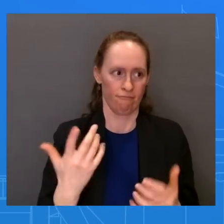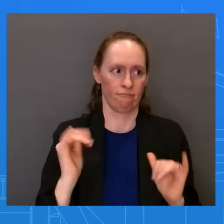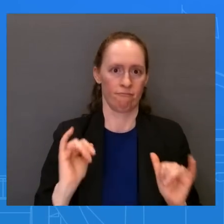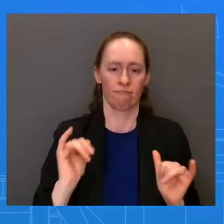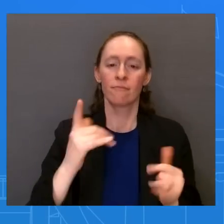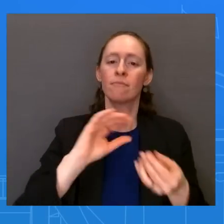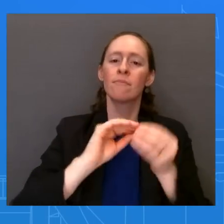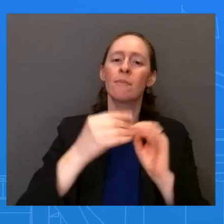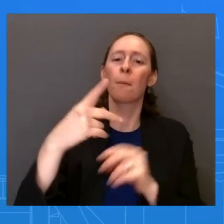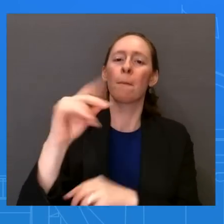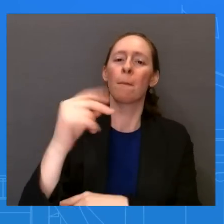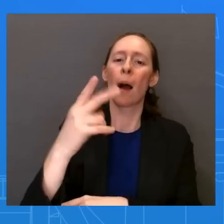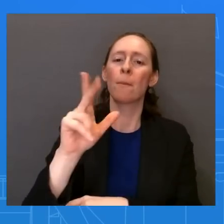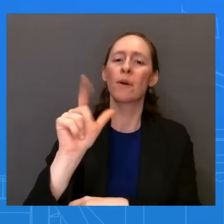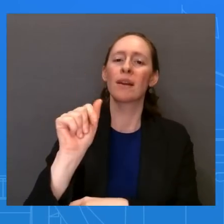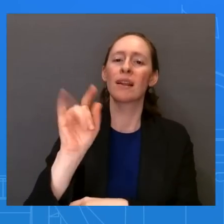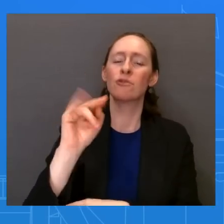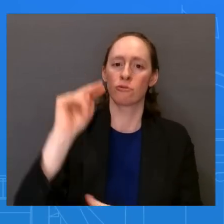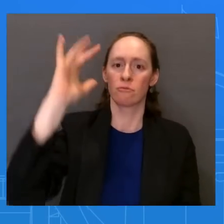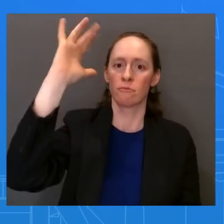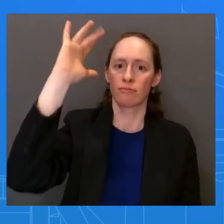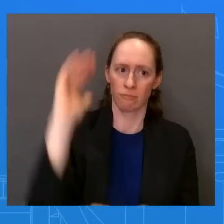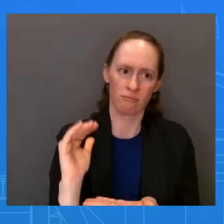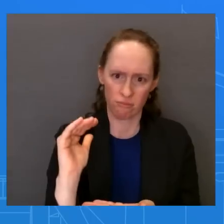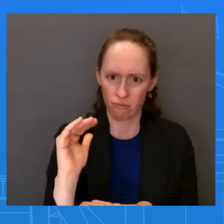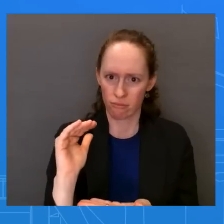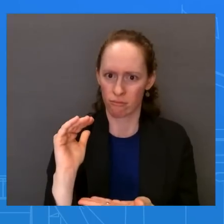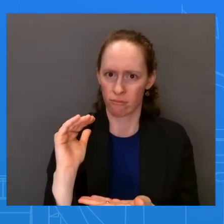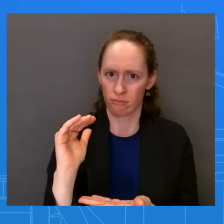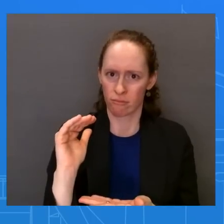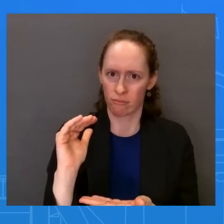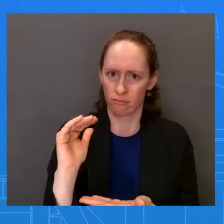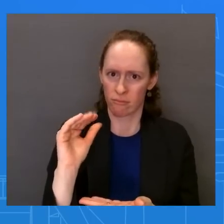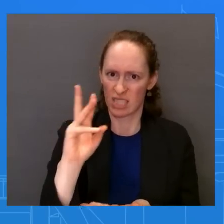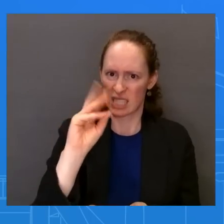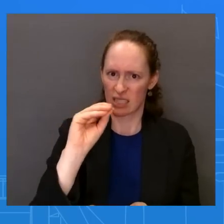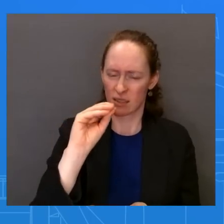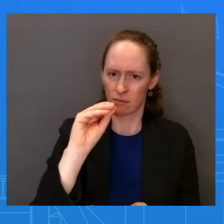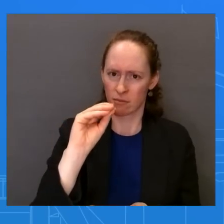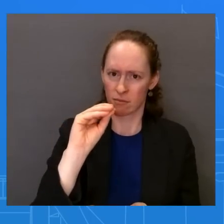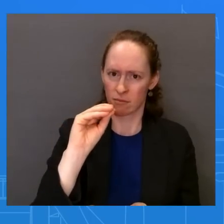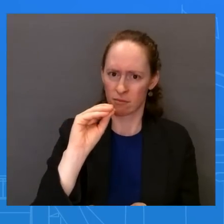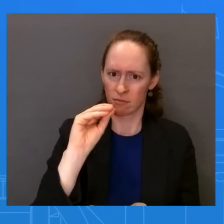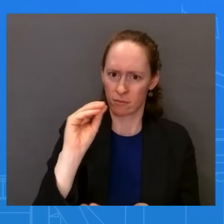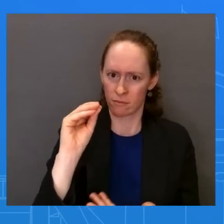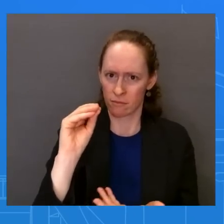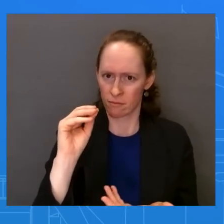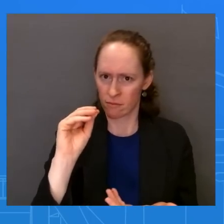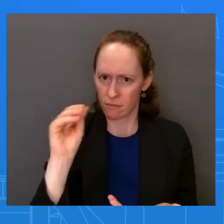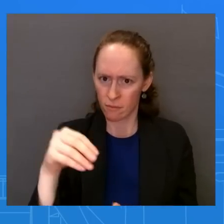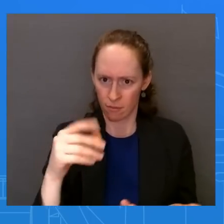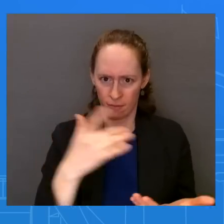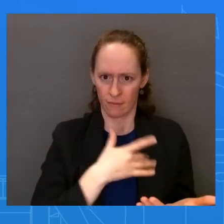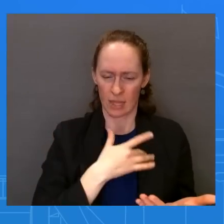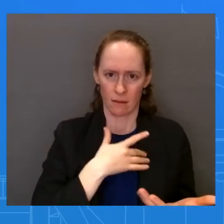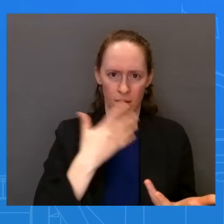and the global economy this year? Ms. Jean-Pierre: So, look, I'm not going to comment on how China handles its own economy.